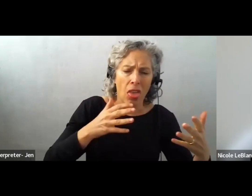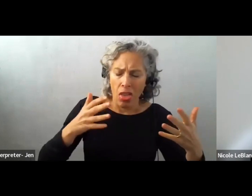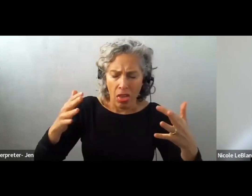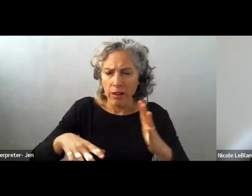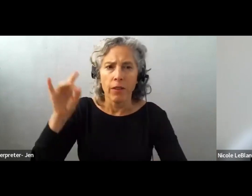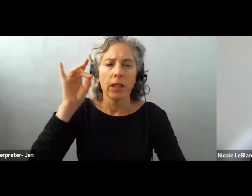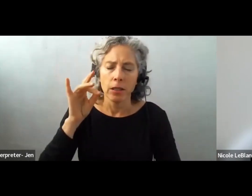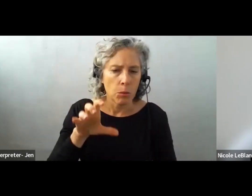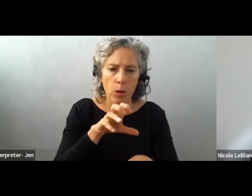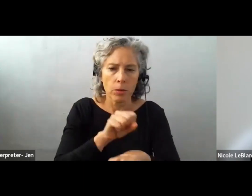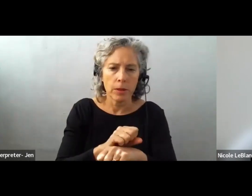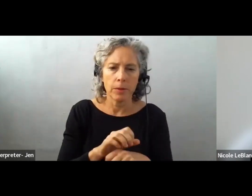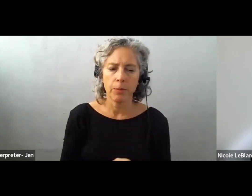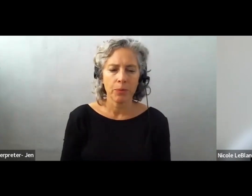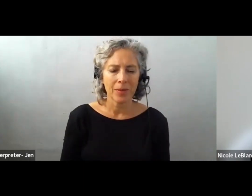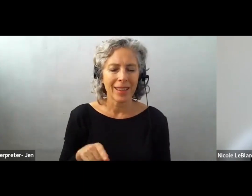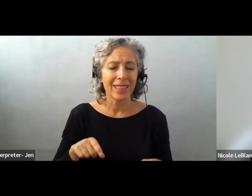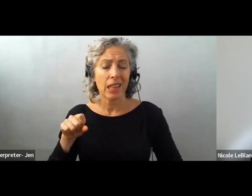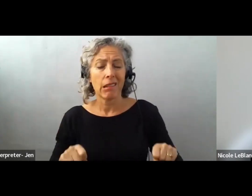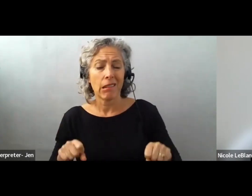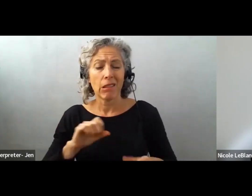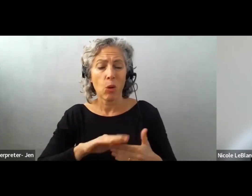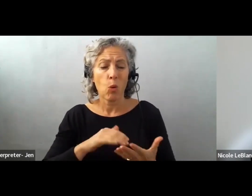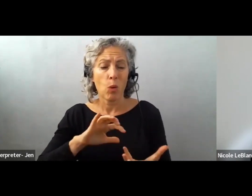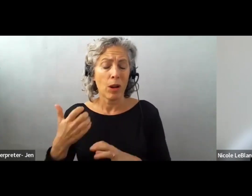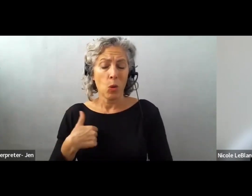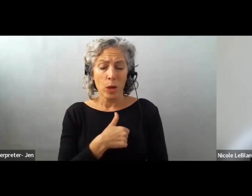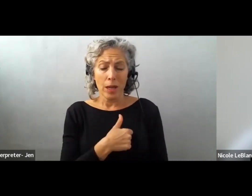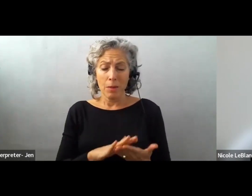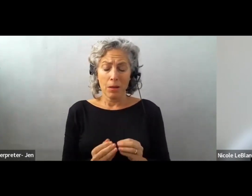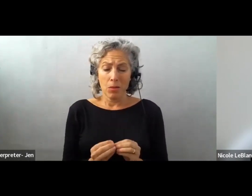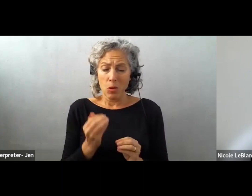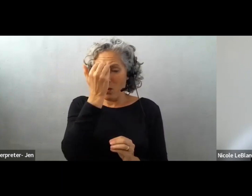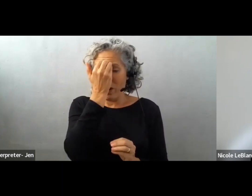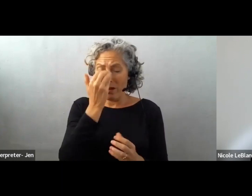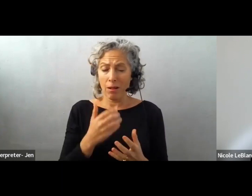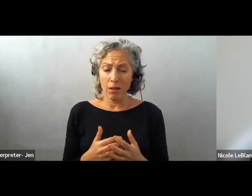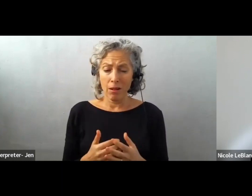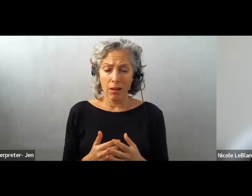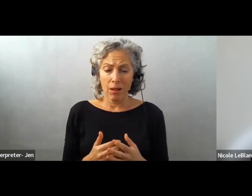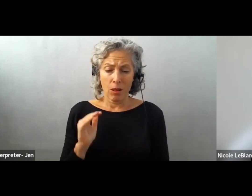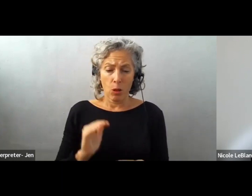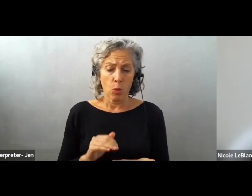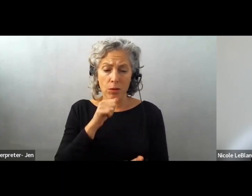All the uncertainty of this crisis have made many of us aware of how much low tolerance we have for uncertainty in